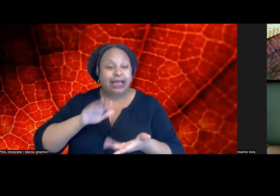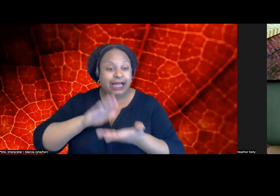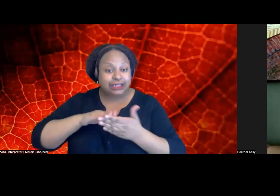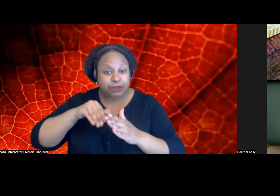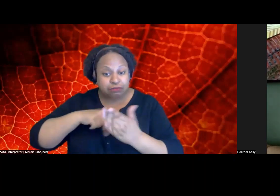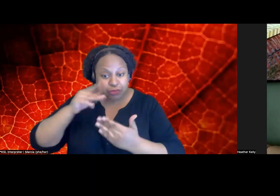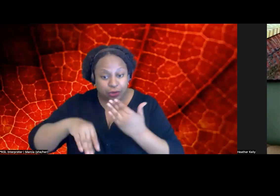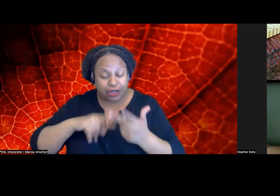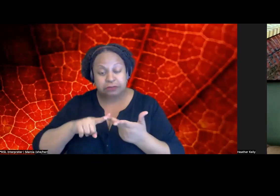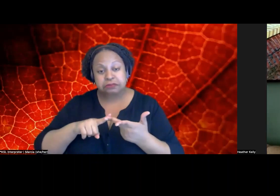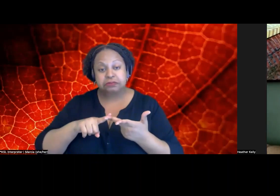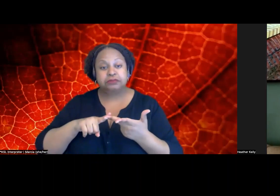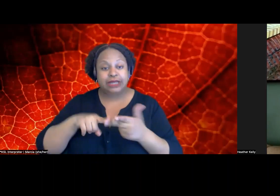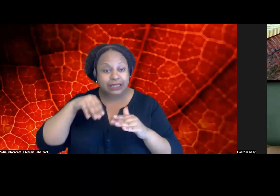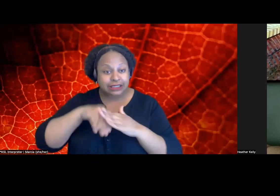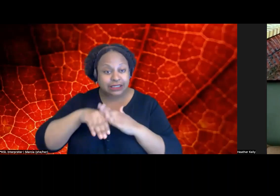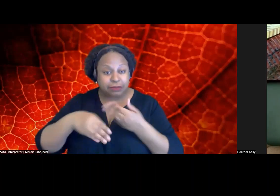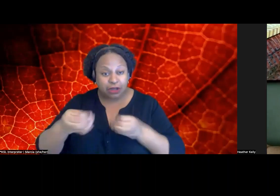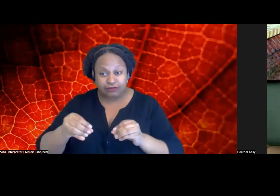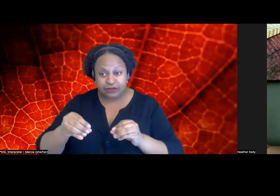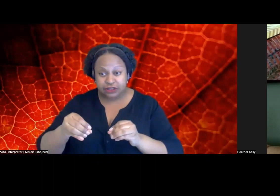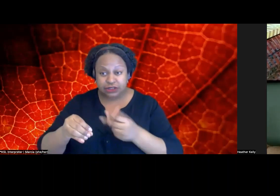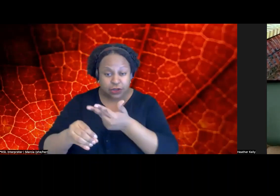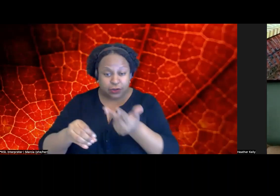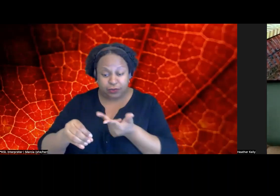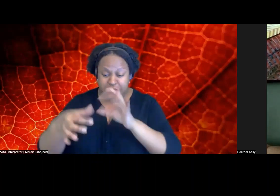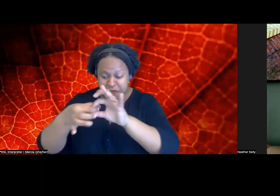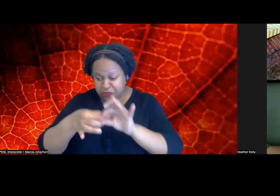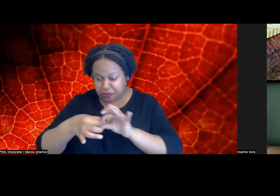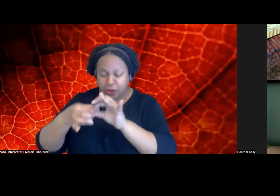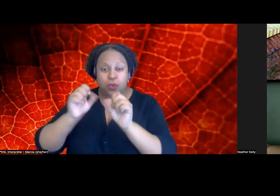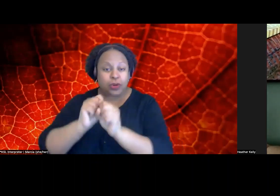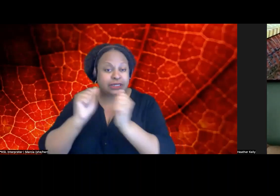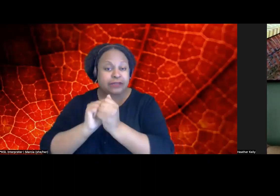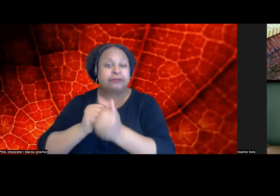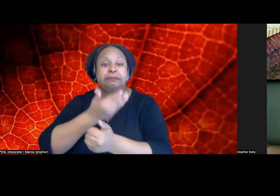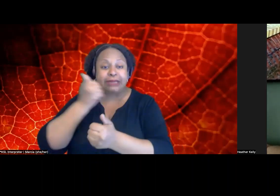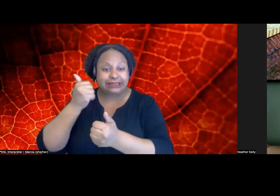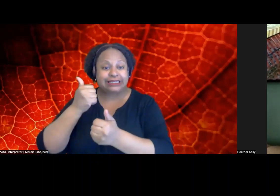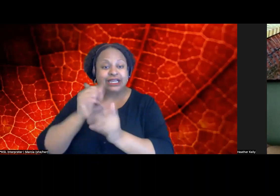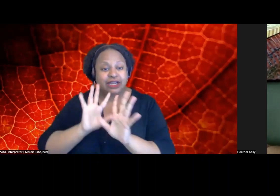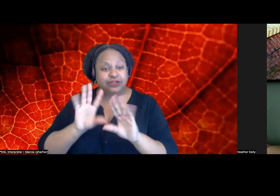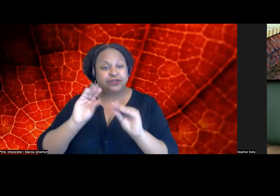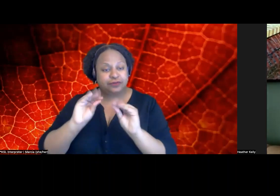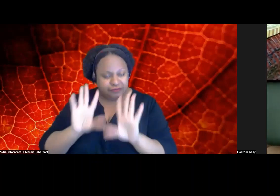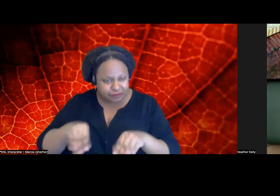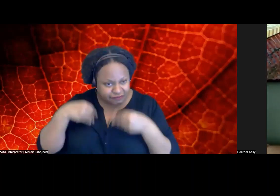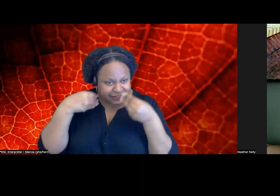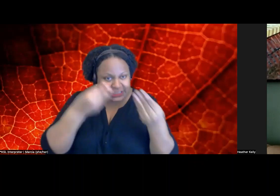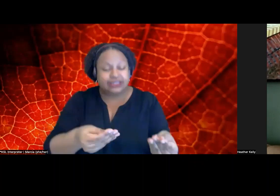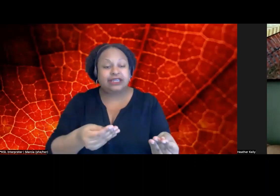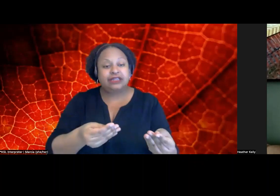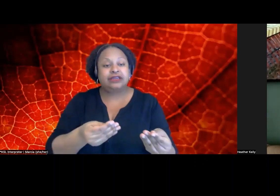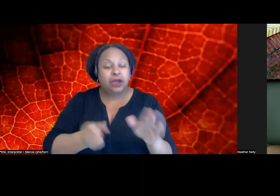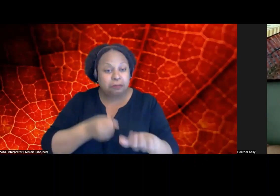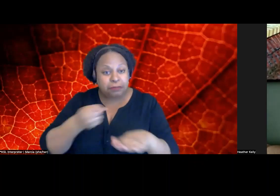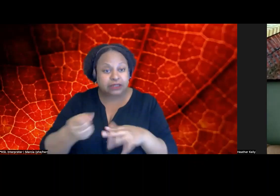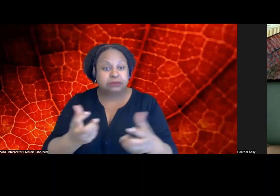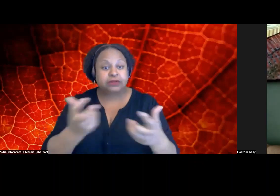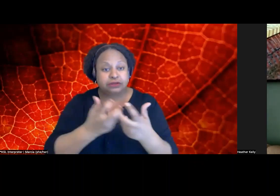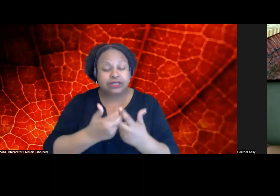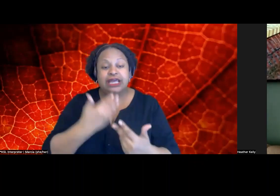can work best together in facilitating practicum accommodations and a thank you to Dr. Pearl Levey